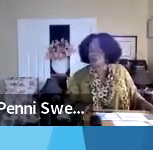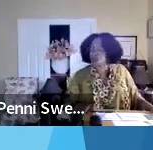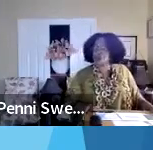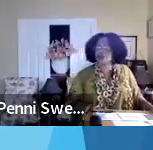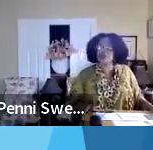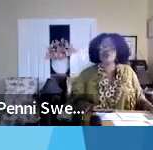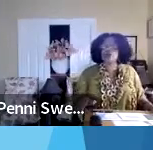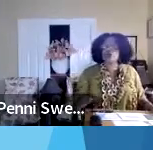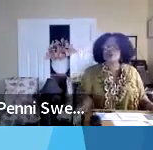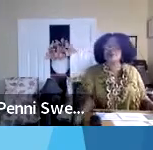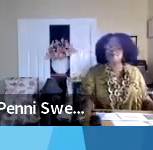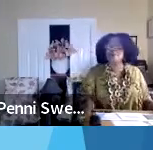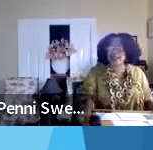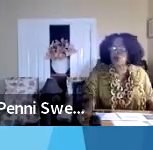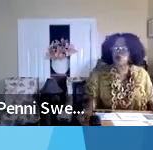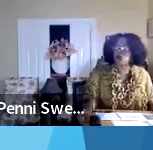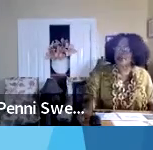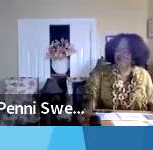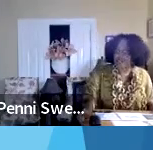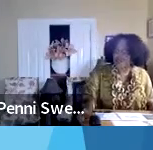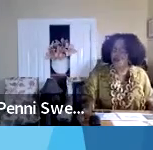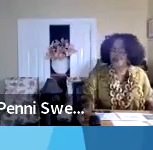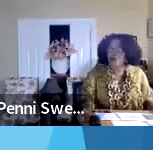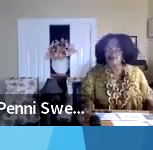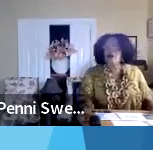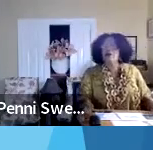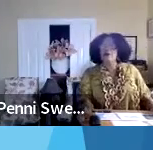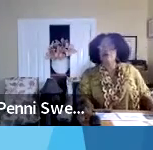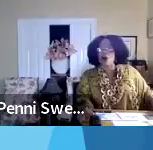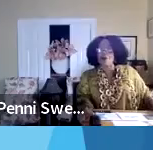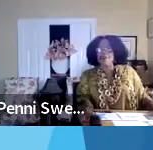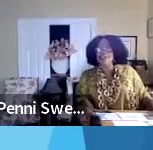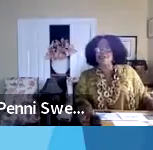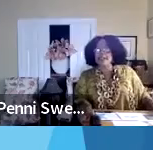to you after the event.